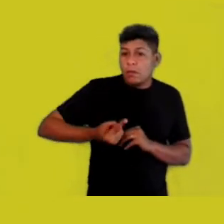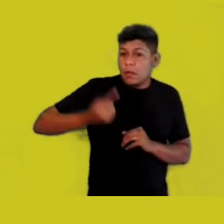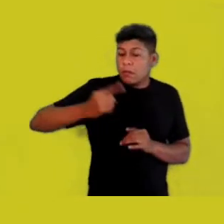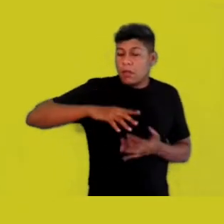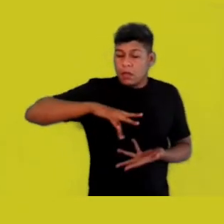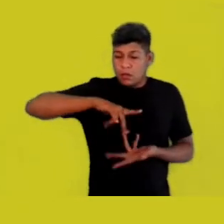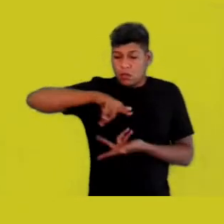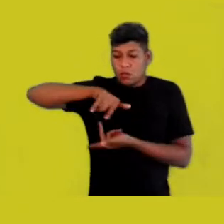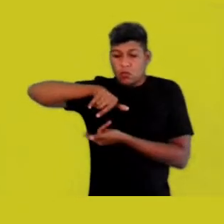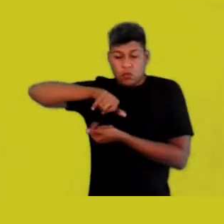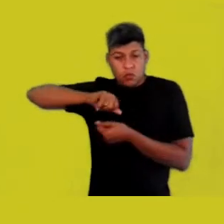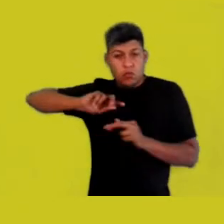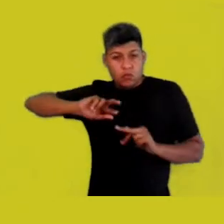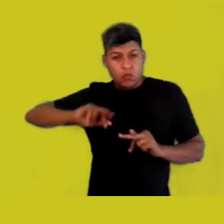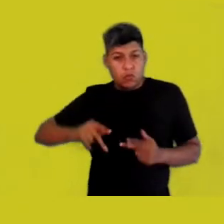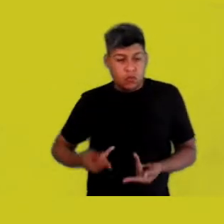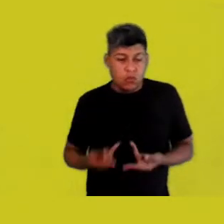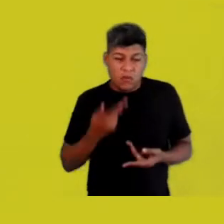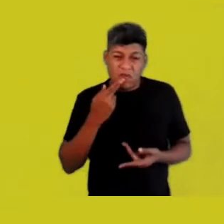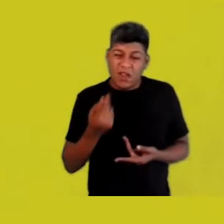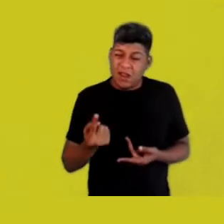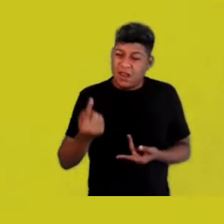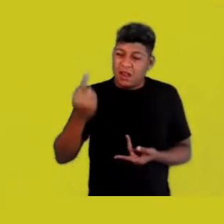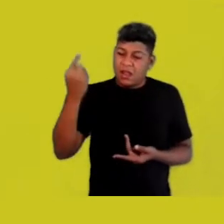Tiganá spoke of ancestry. They’re very different things.